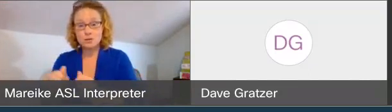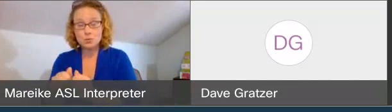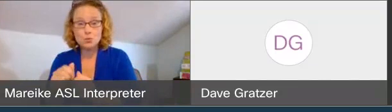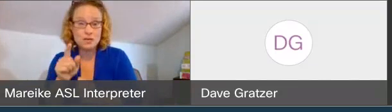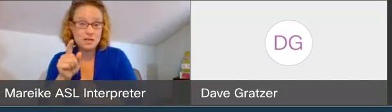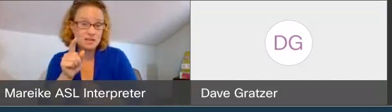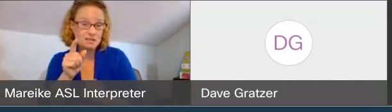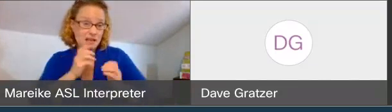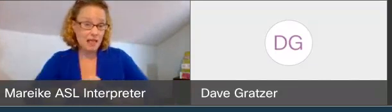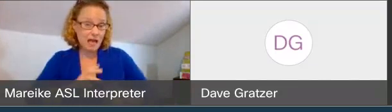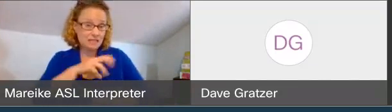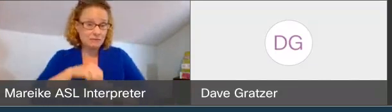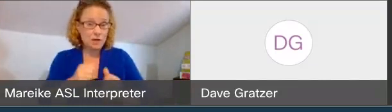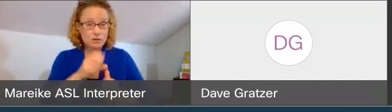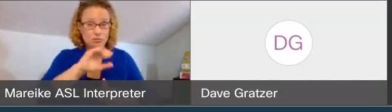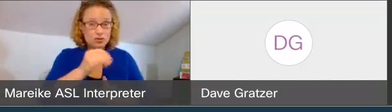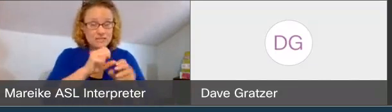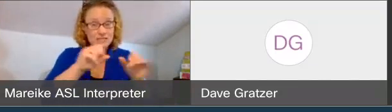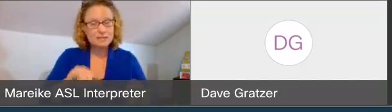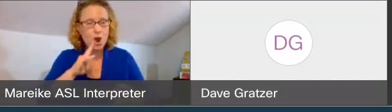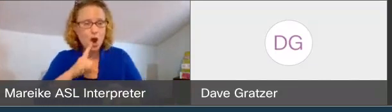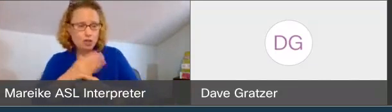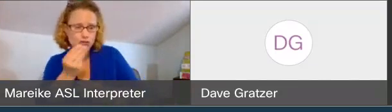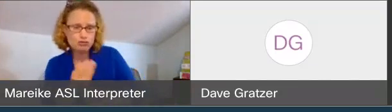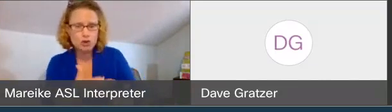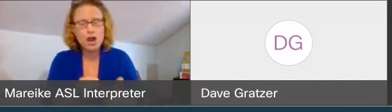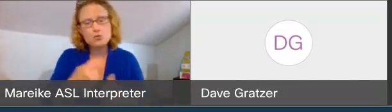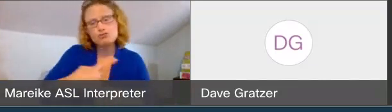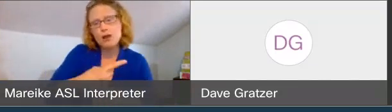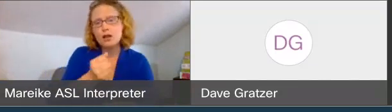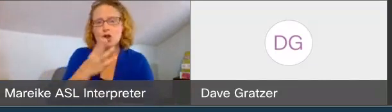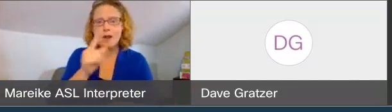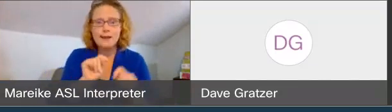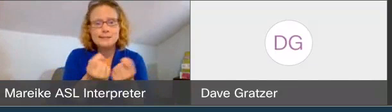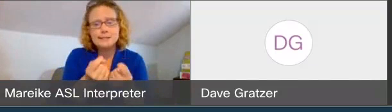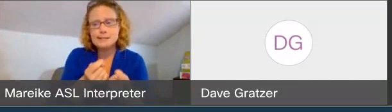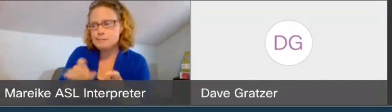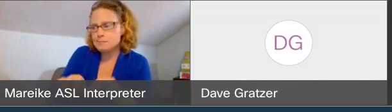criminal legal system are then shared with our regular ACT teams. And to some extent they can